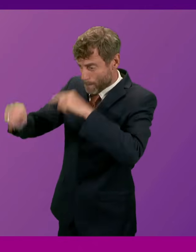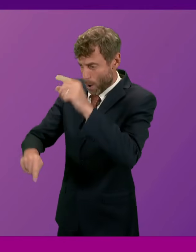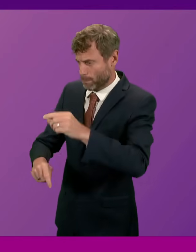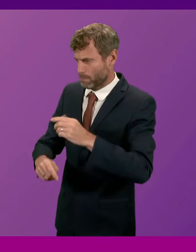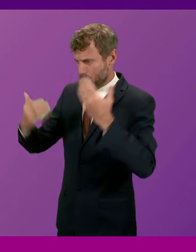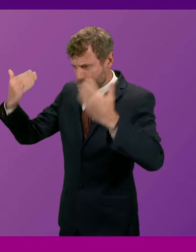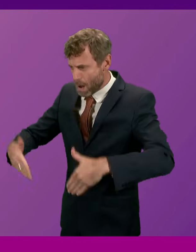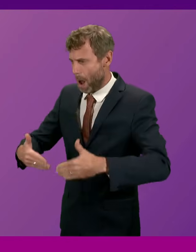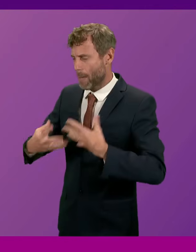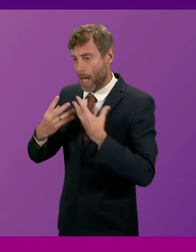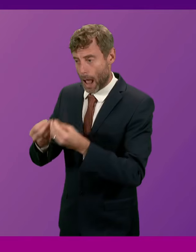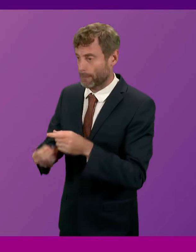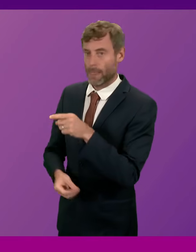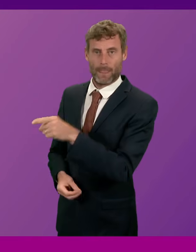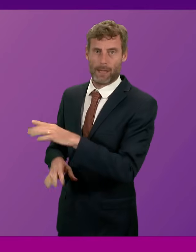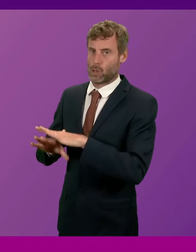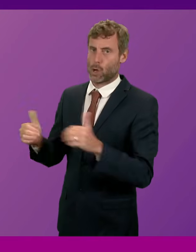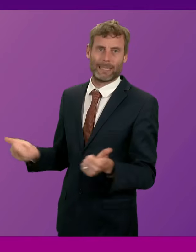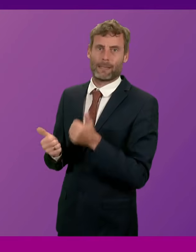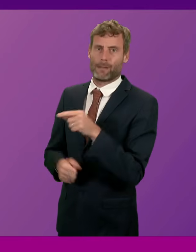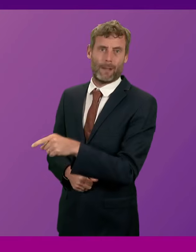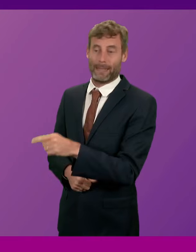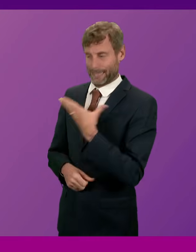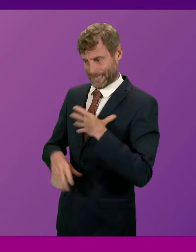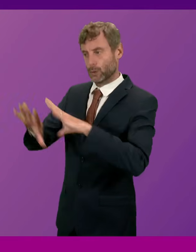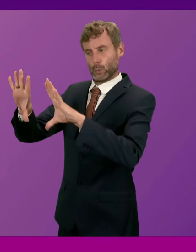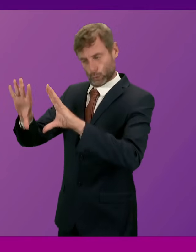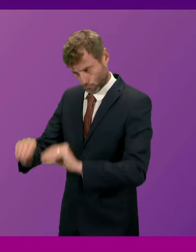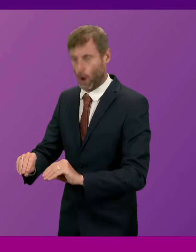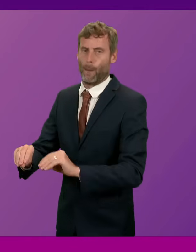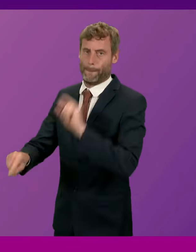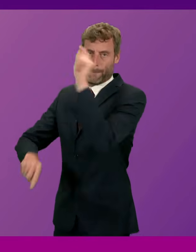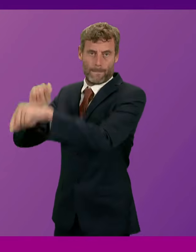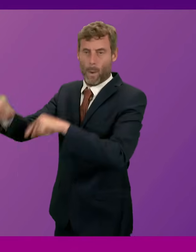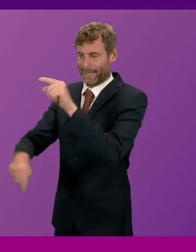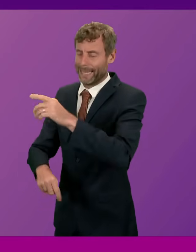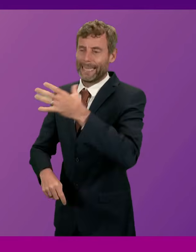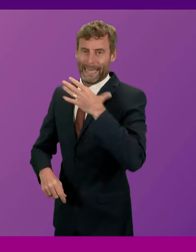unacceptable. There needs to be an immediate ceasefire and the flow of humanitarian aid,